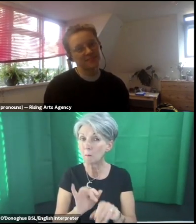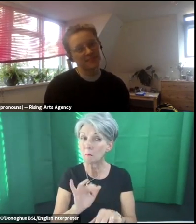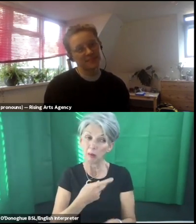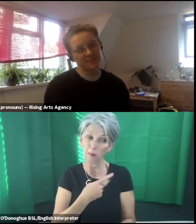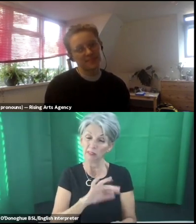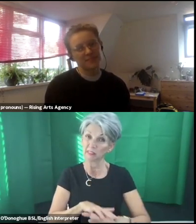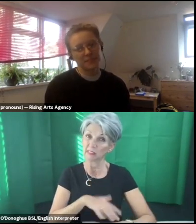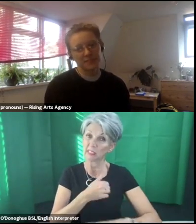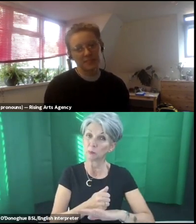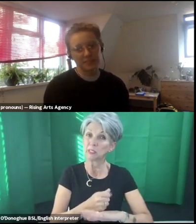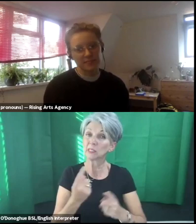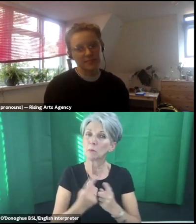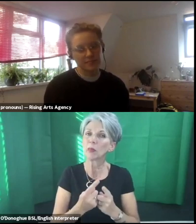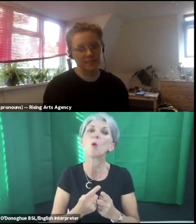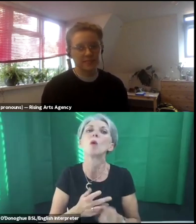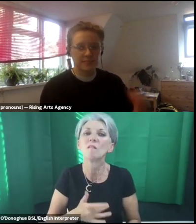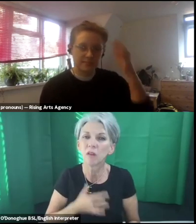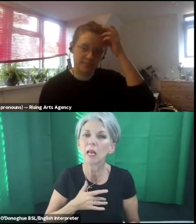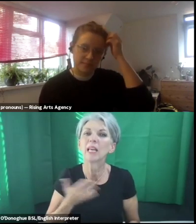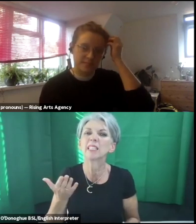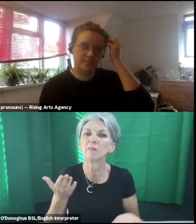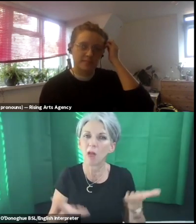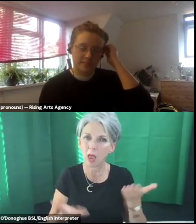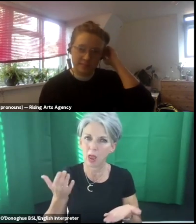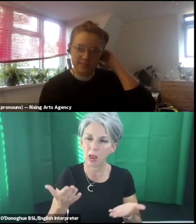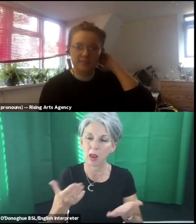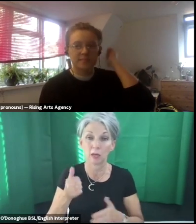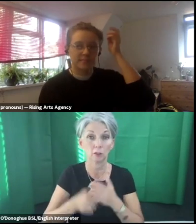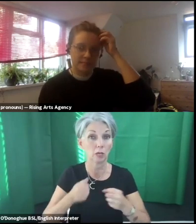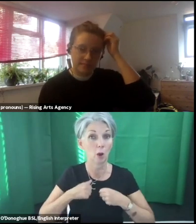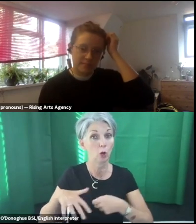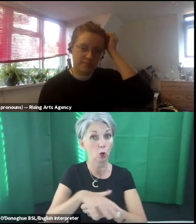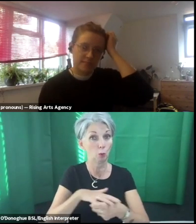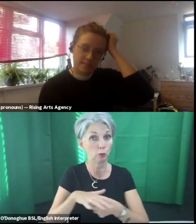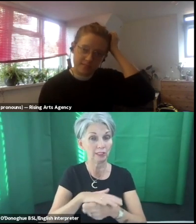And so we started door knocking in Easton, in our local community with this idea of a community union.